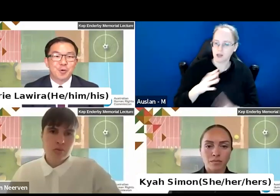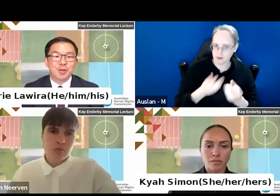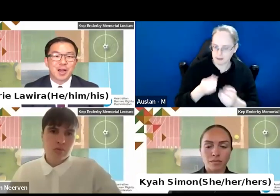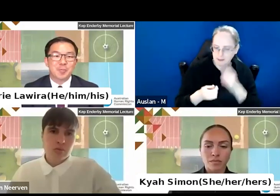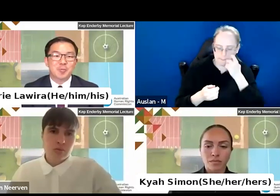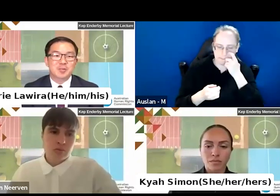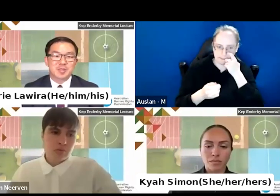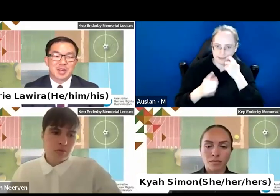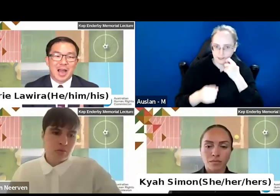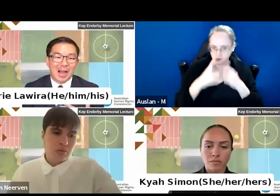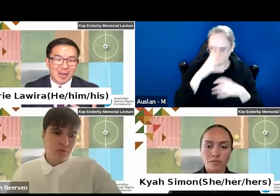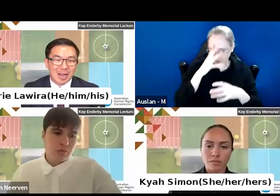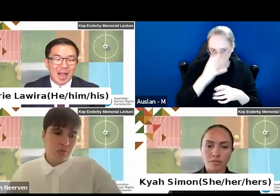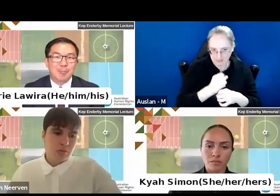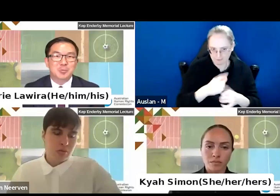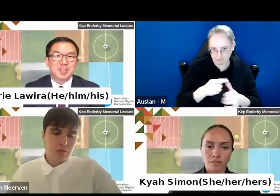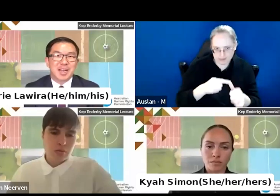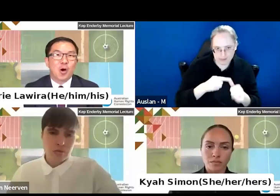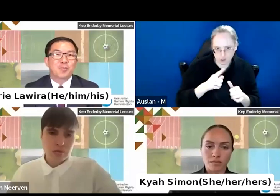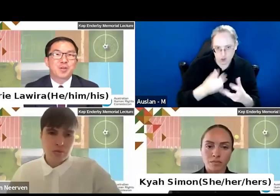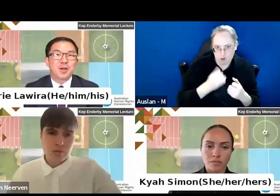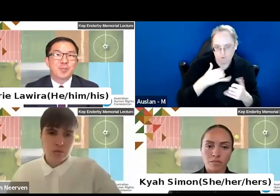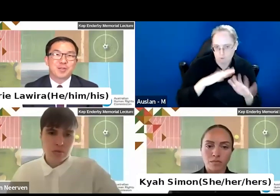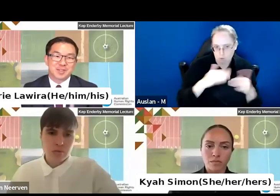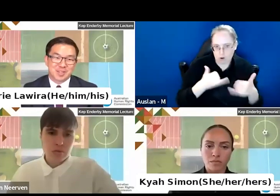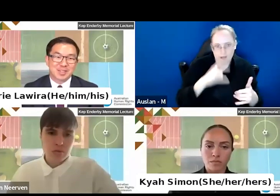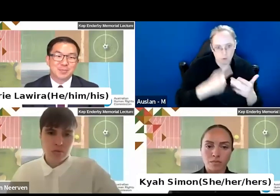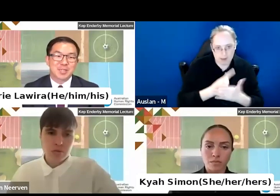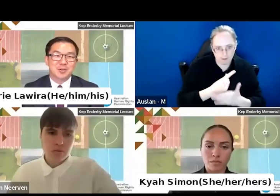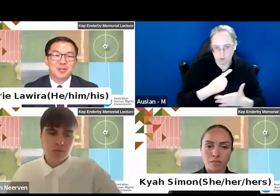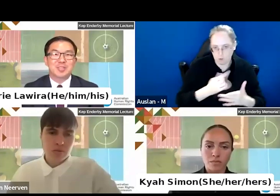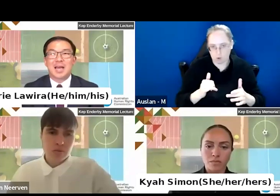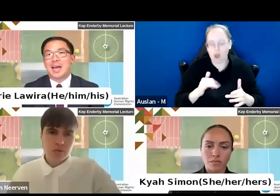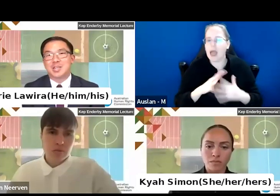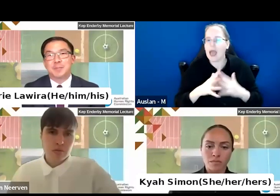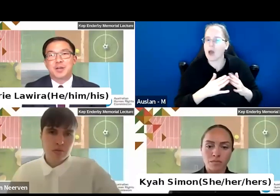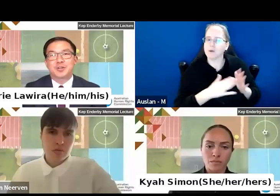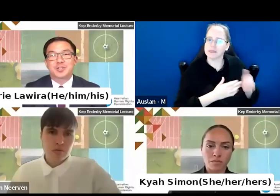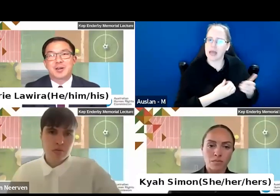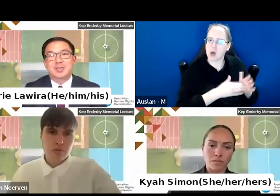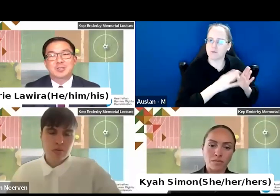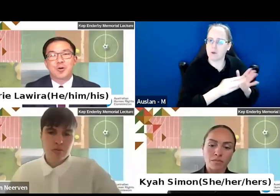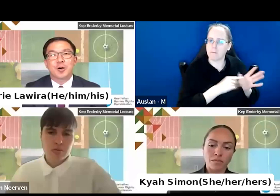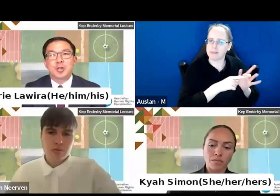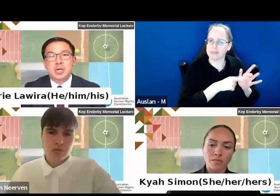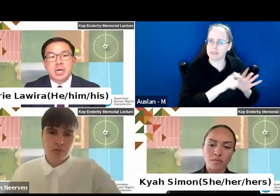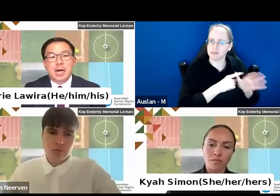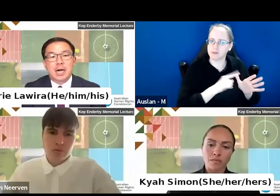the World Cup was there was it how much was it helped by the success of the Matildas and actually being on Australian soil,